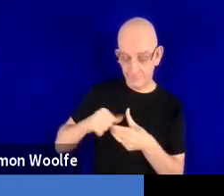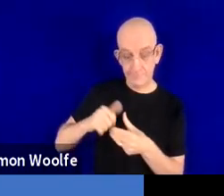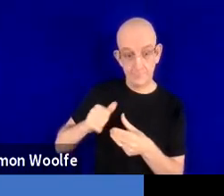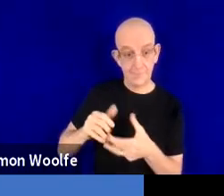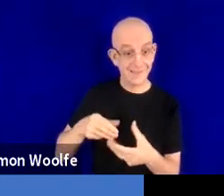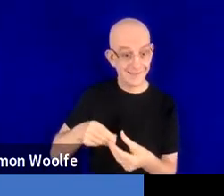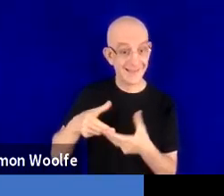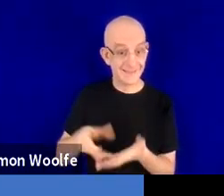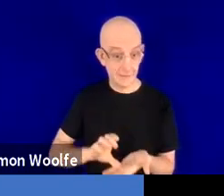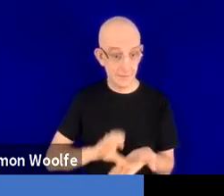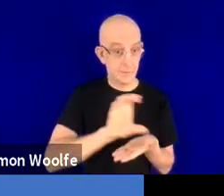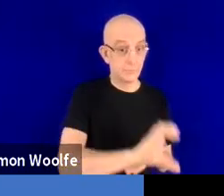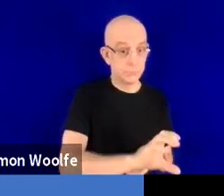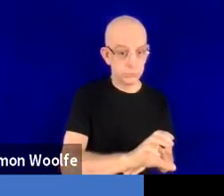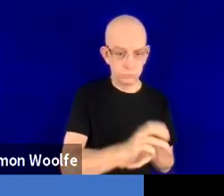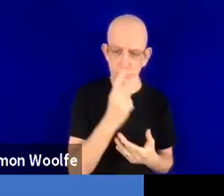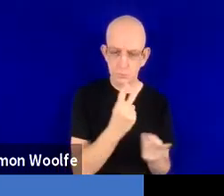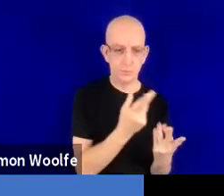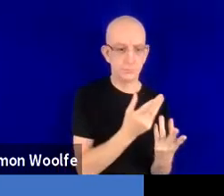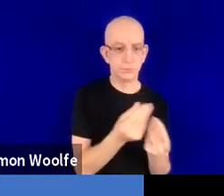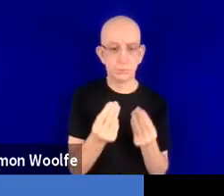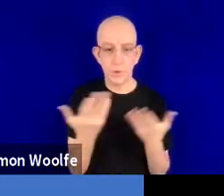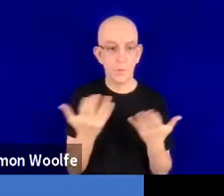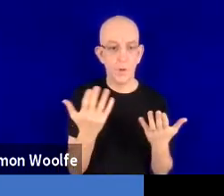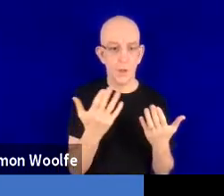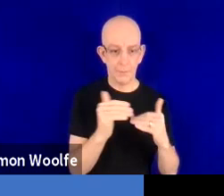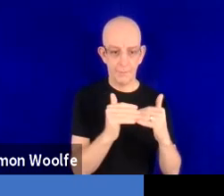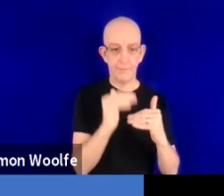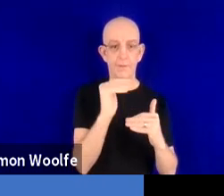There was a mix between whether they were more short term or kind of one off